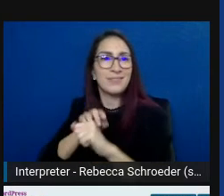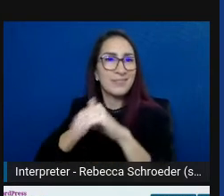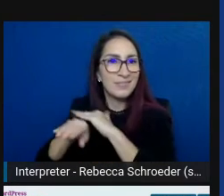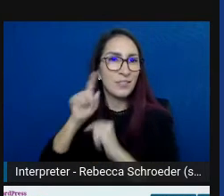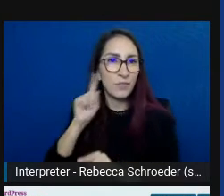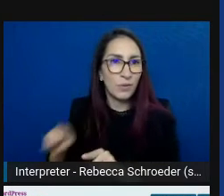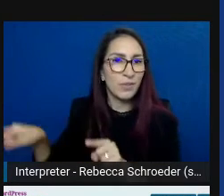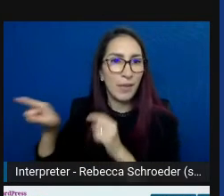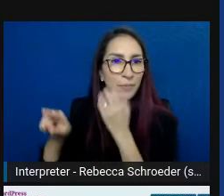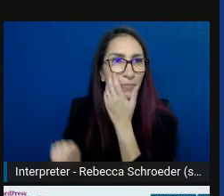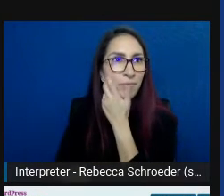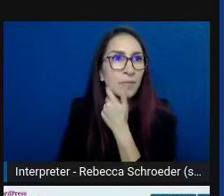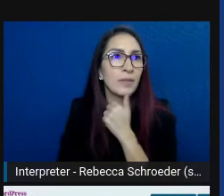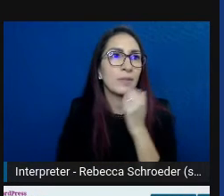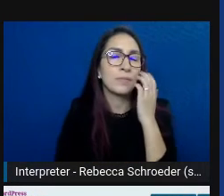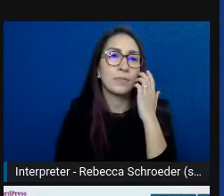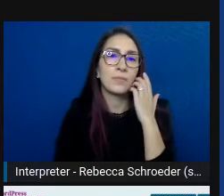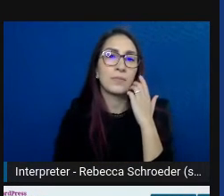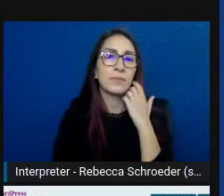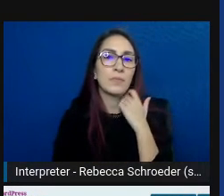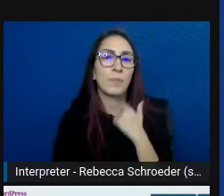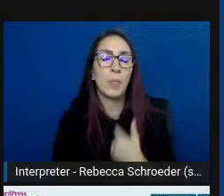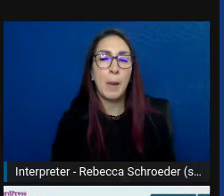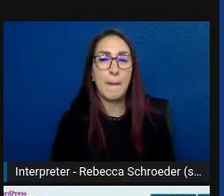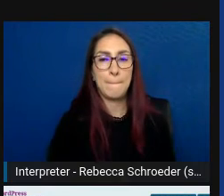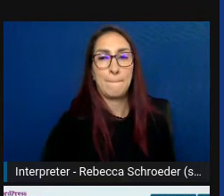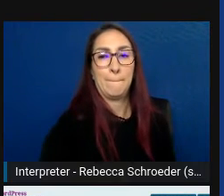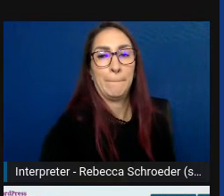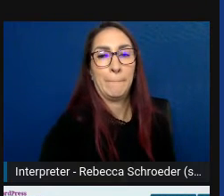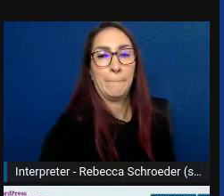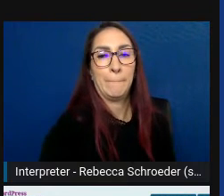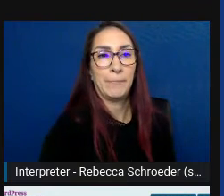beyond the numbers don't matter, if you don't want